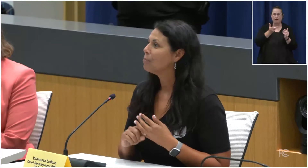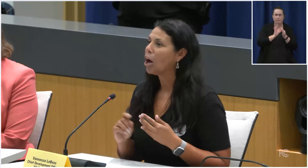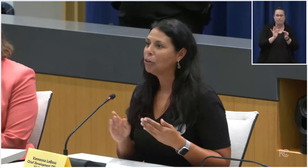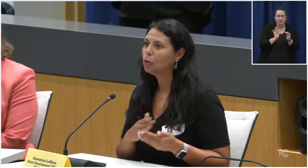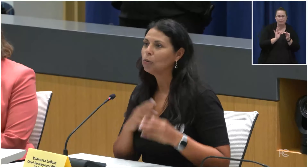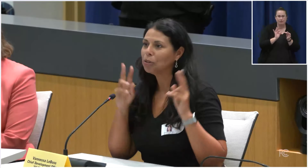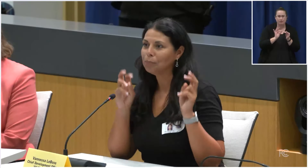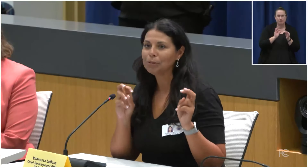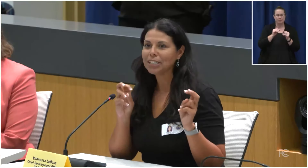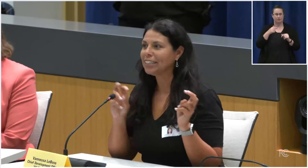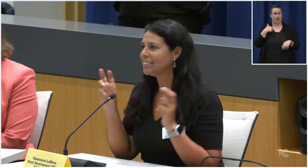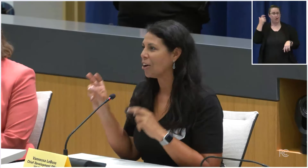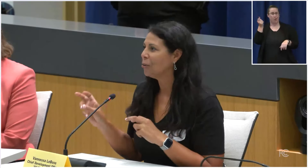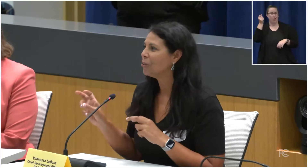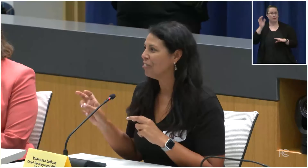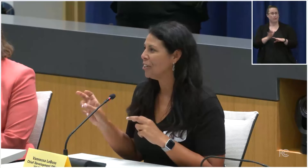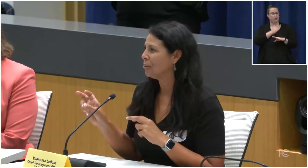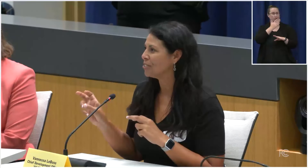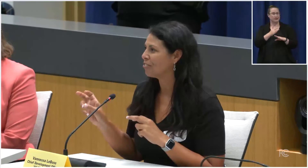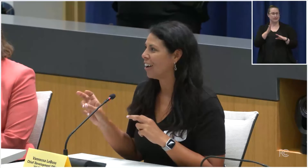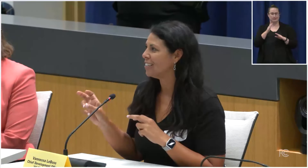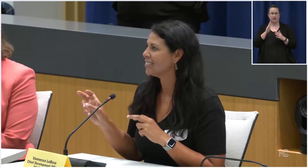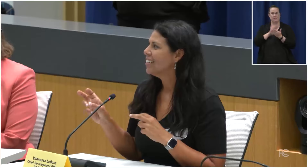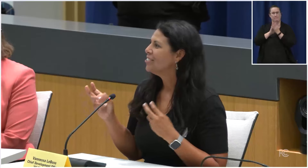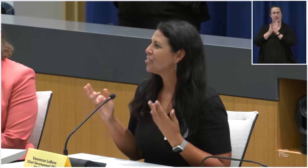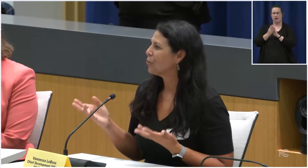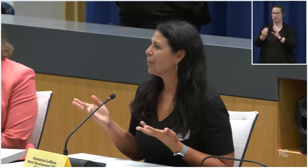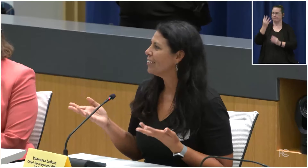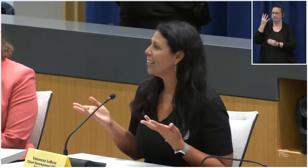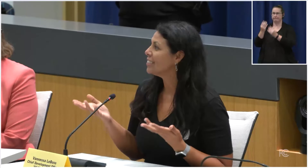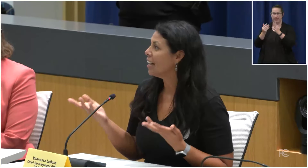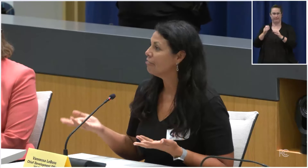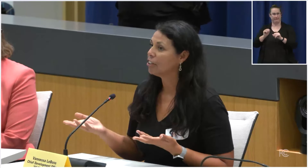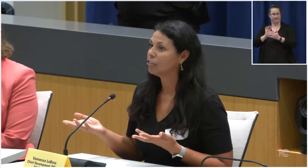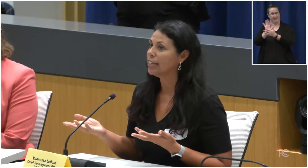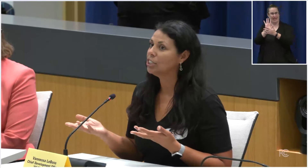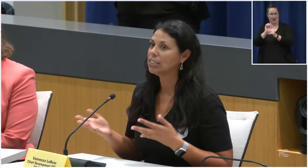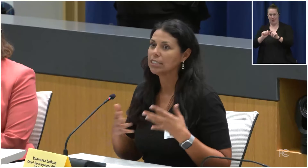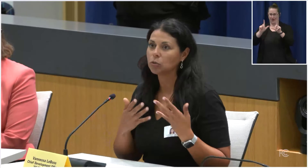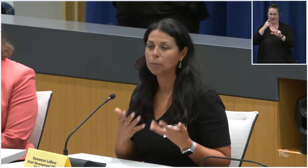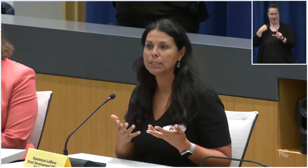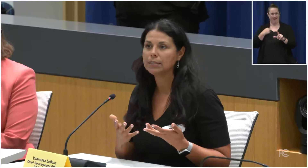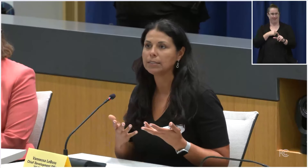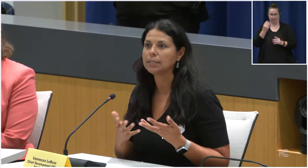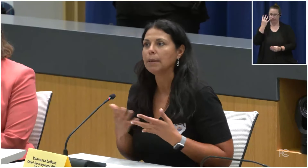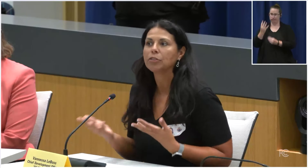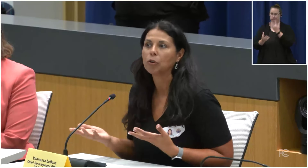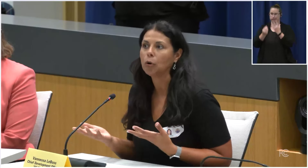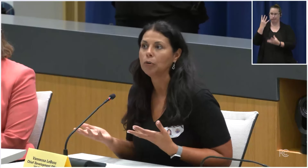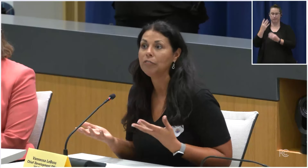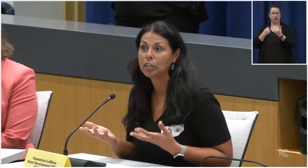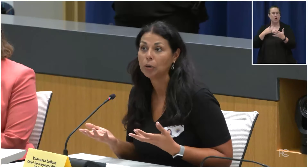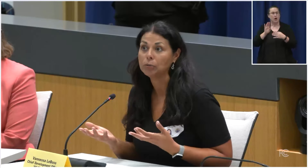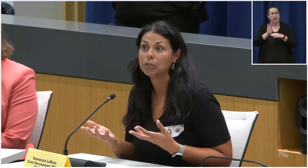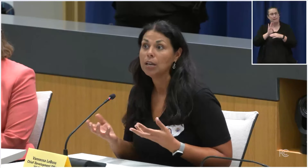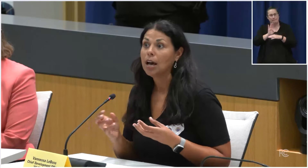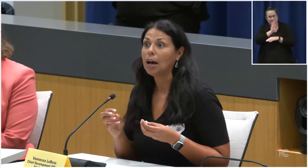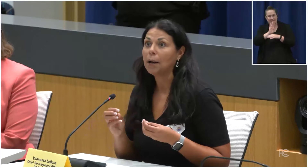AVAILABLE WITHIN THE PLATFORM. AND THAT INCLUDES THINGS THAT WE GET AS HEARING PEOPLE. LIKE WELCOME MESSAGES.